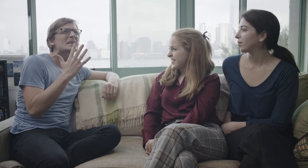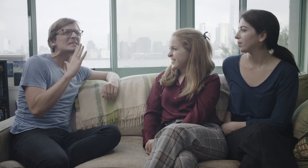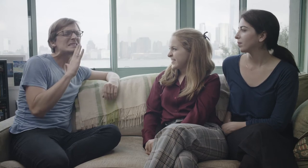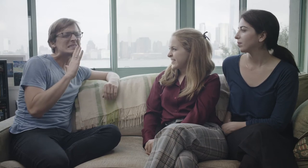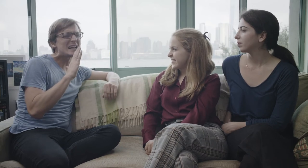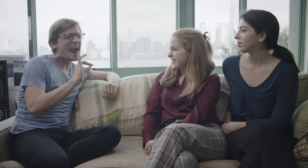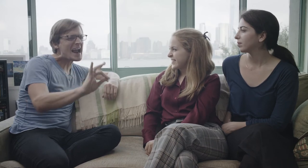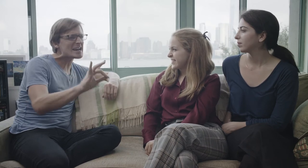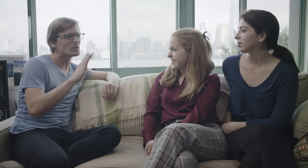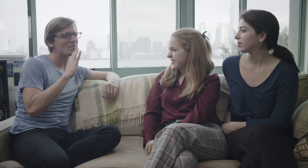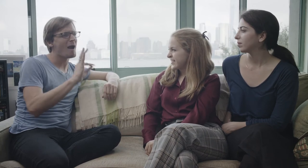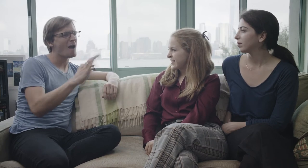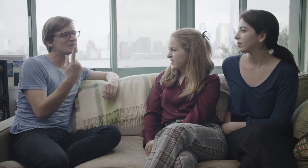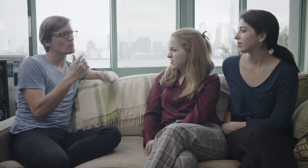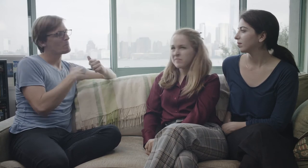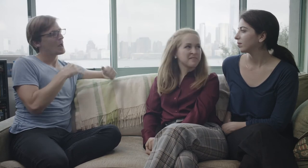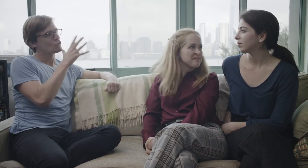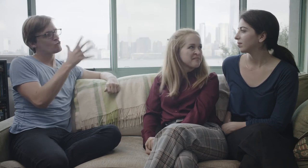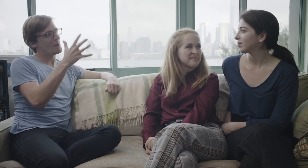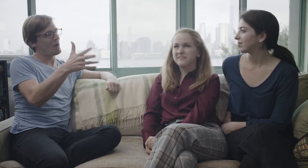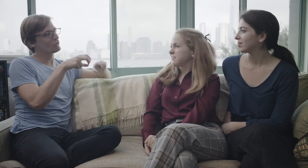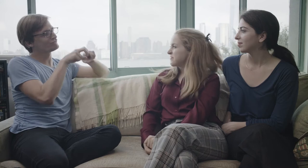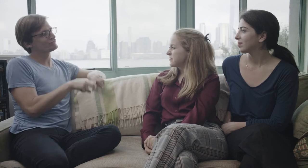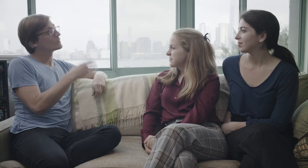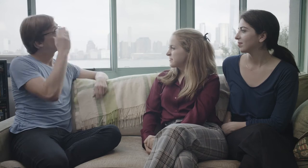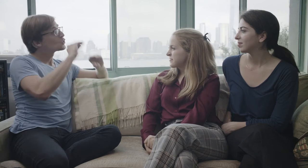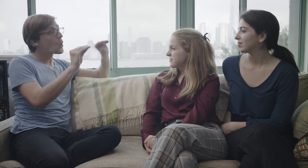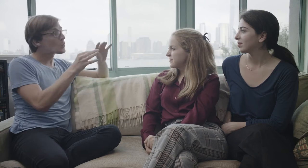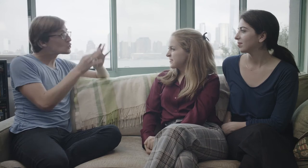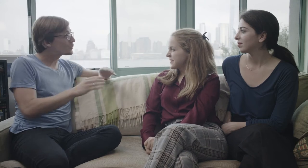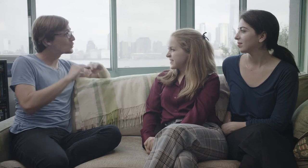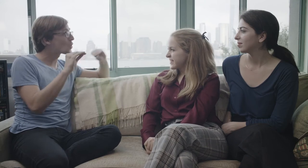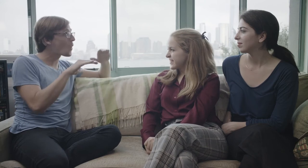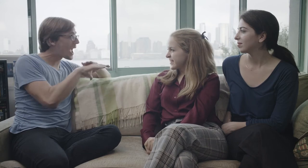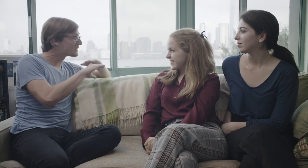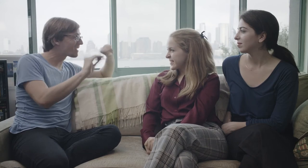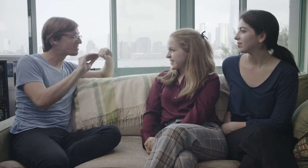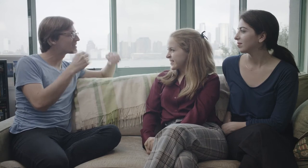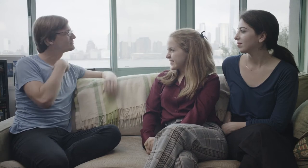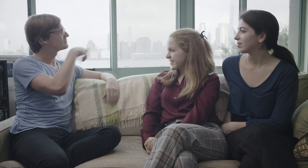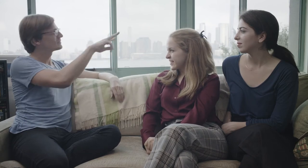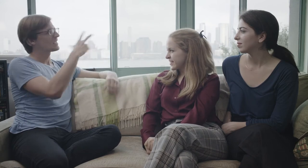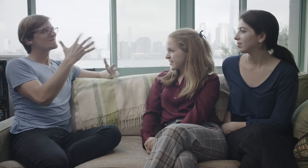I was maybe eight or nine years old. My gramma took me to the Phantom of the Opera, and it wasn't captioned or interpreted.